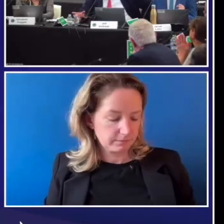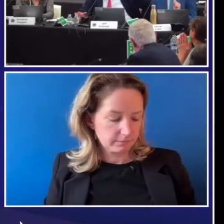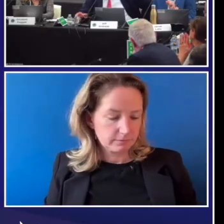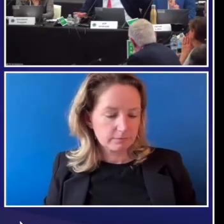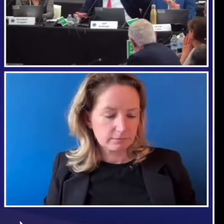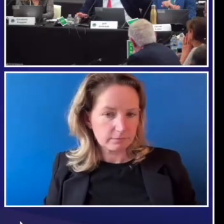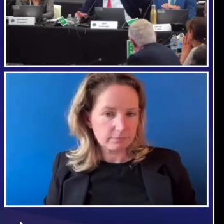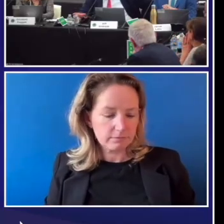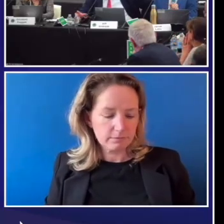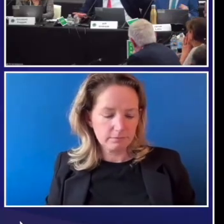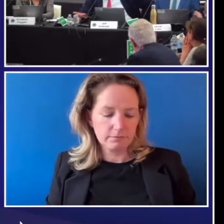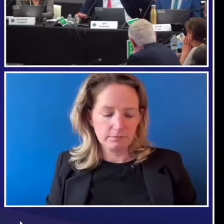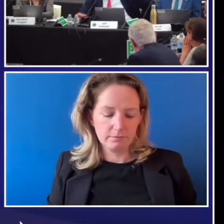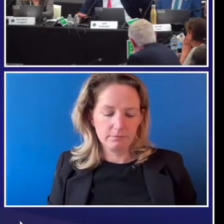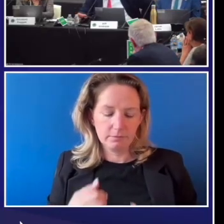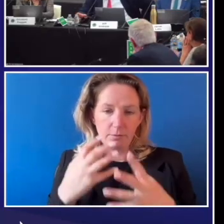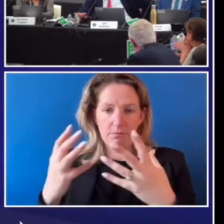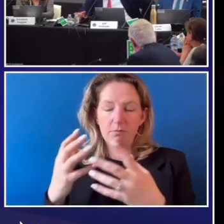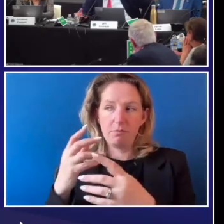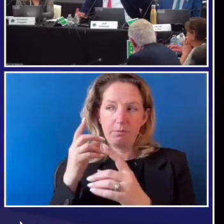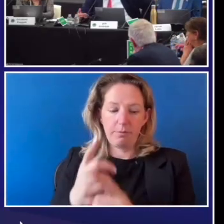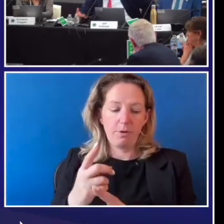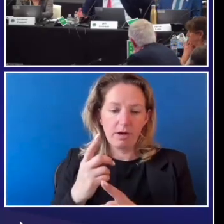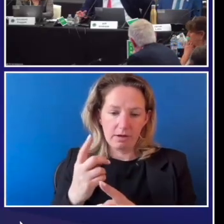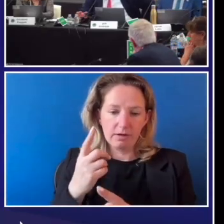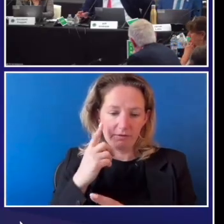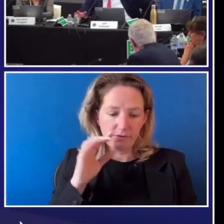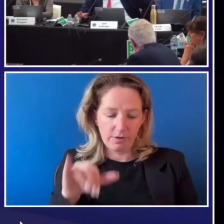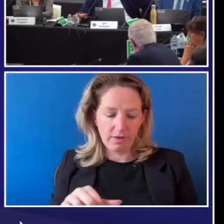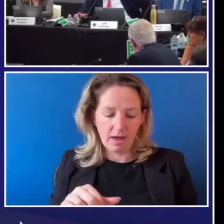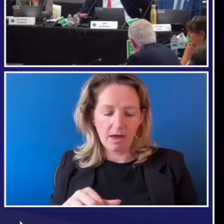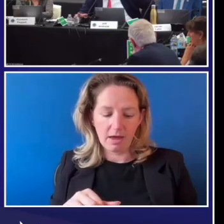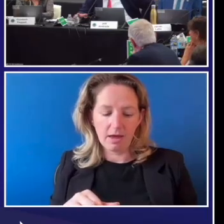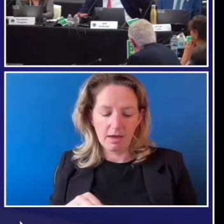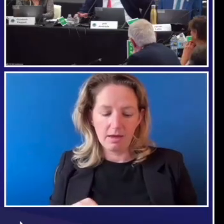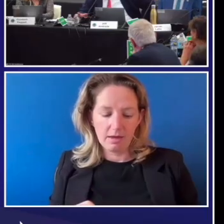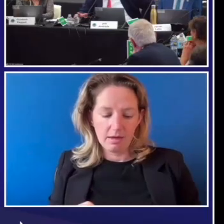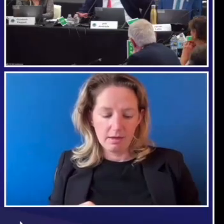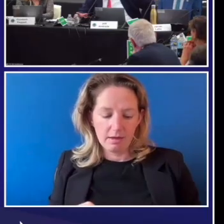you don't have those individuals, as Jake says, don't have necessarily clean hands